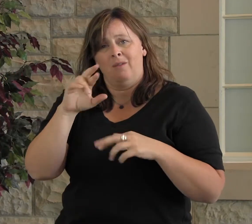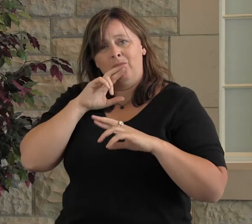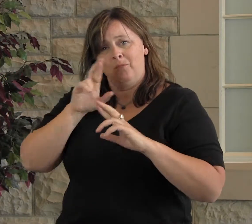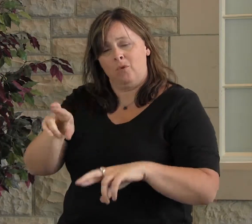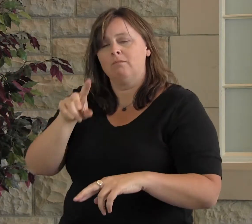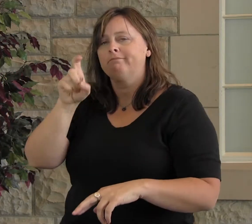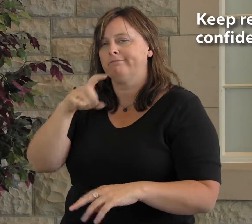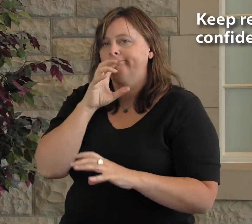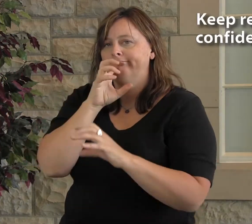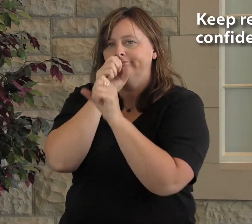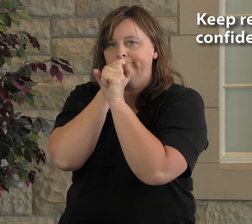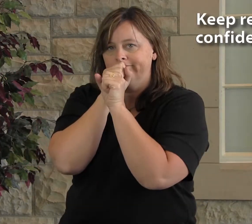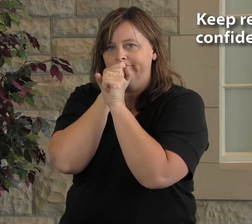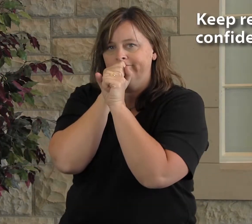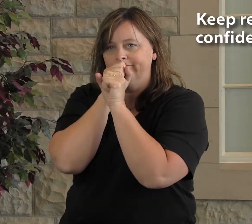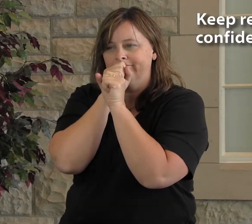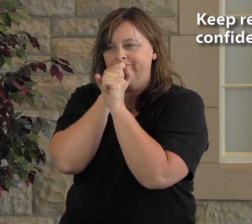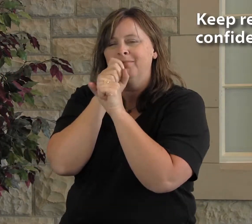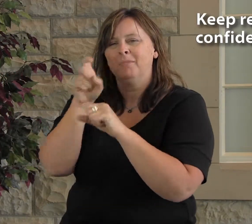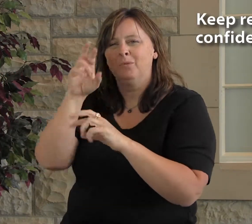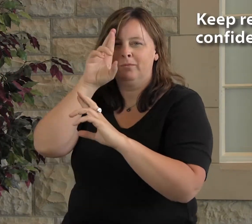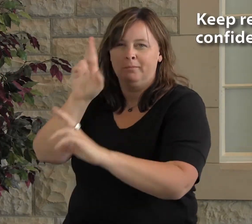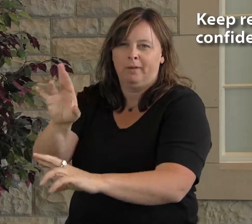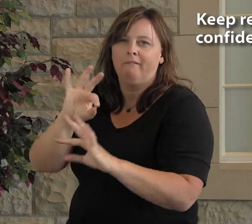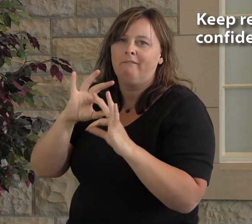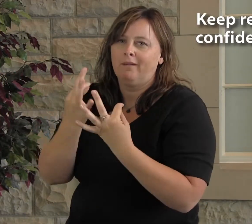After you make the report, it is important to keep that report confidential.